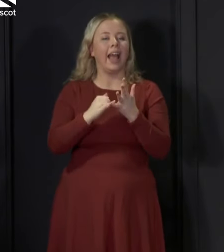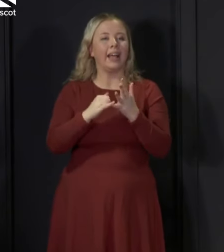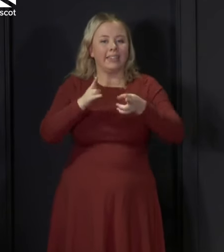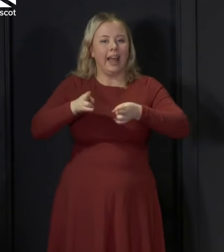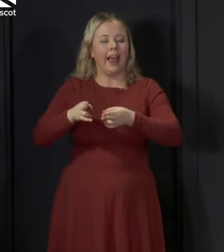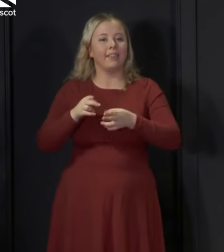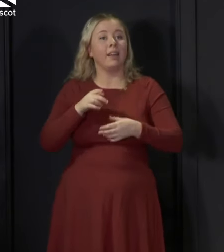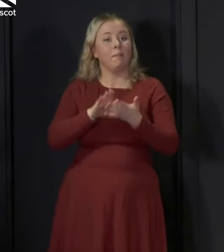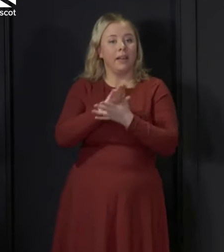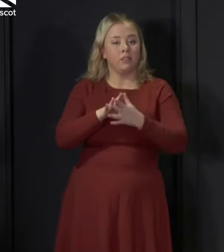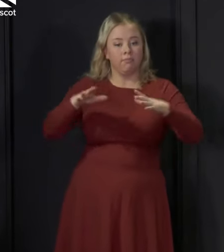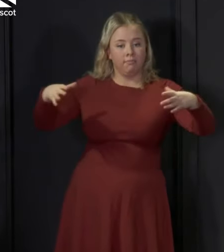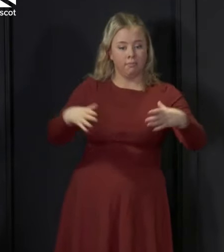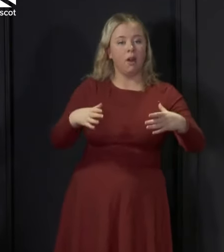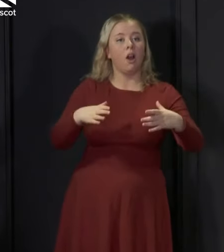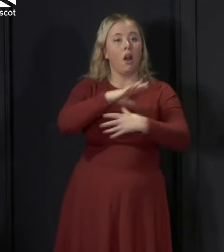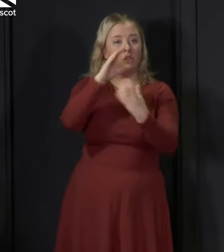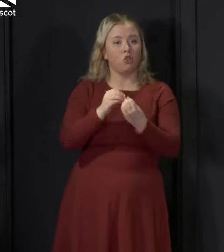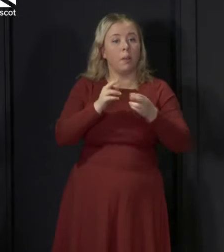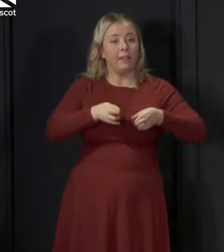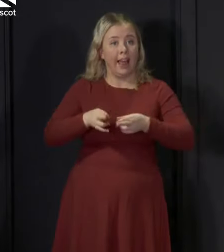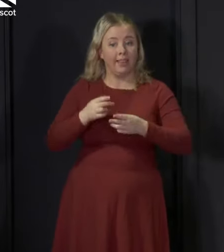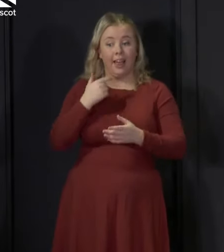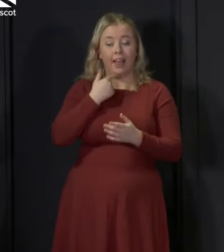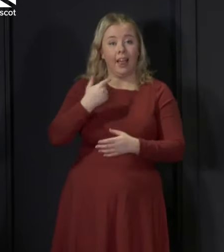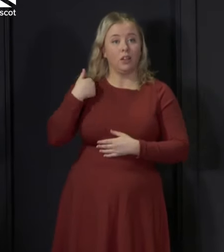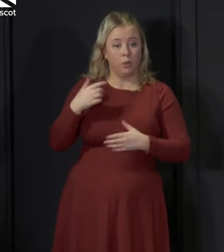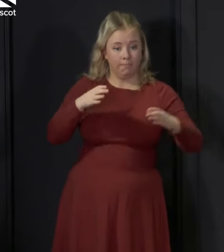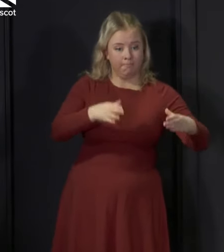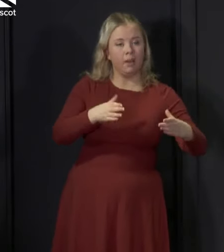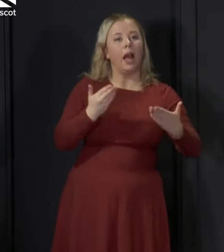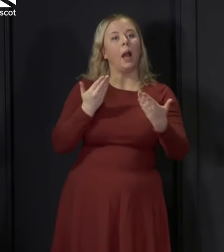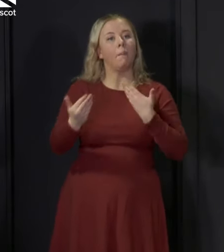between the total number of deaths last week, and the average number of deaths, in previous